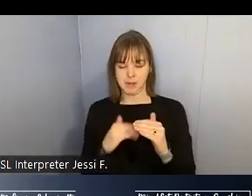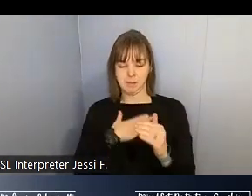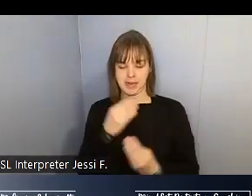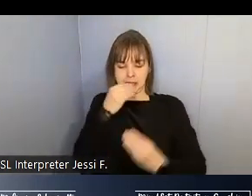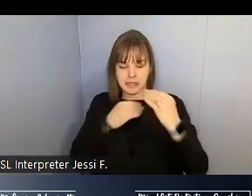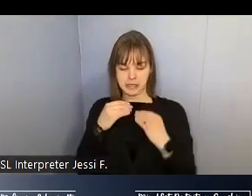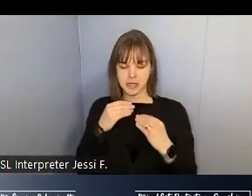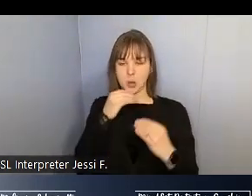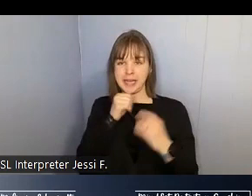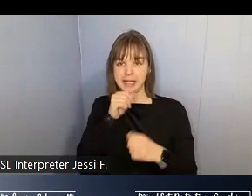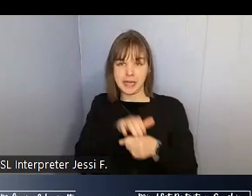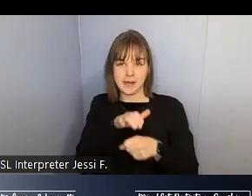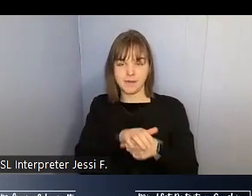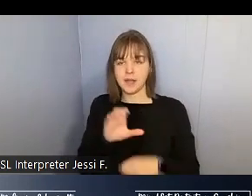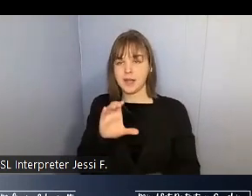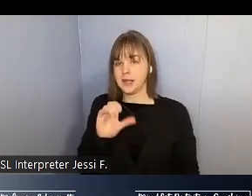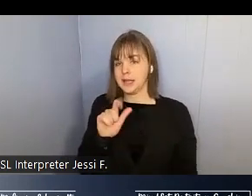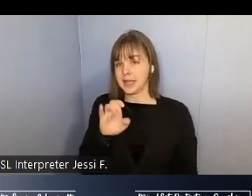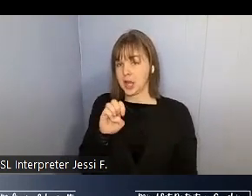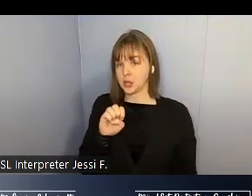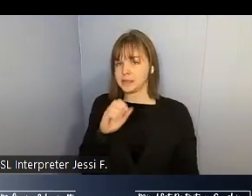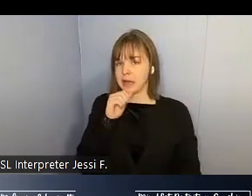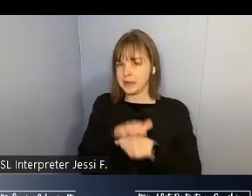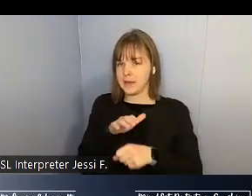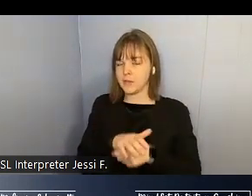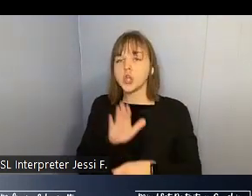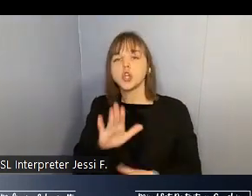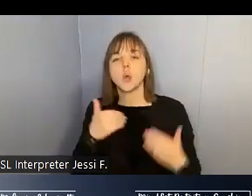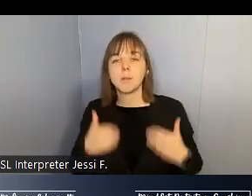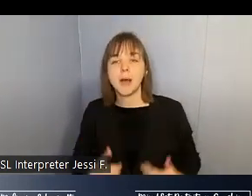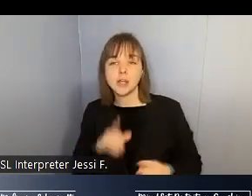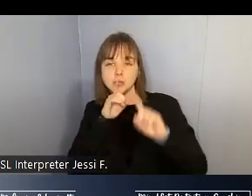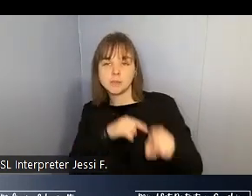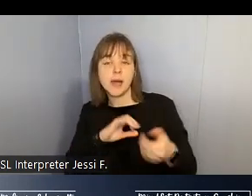our body starts to conserve energy. This is normal. there is no such thing as starvation mode.